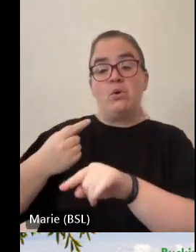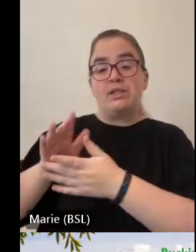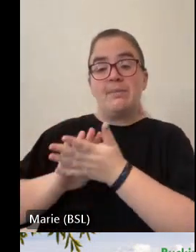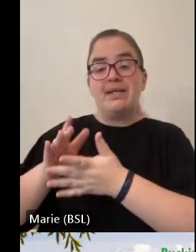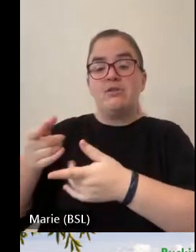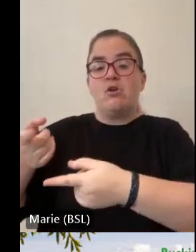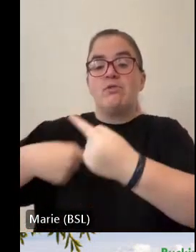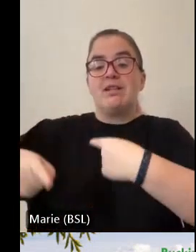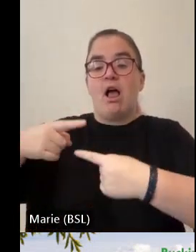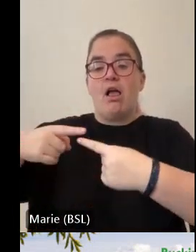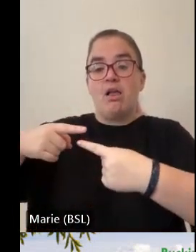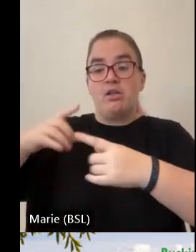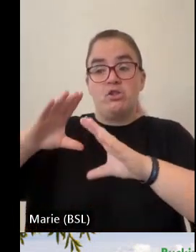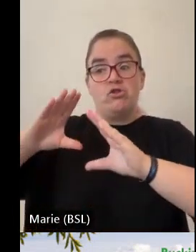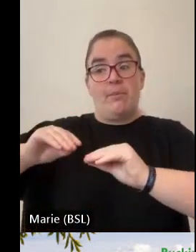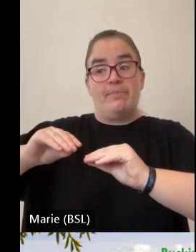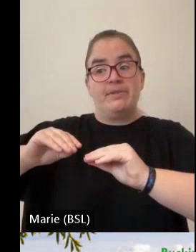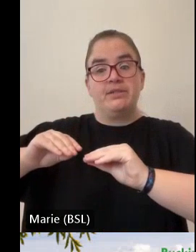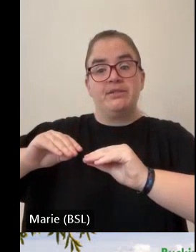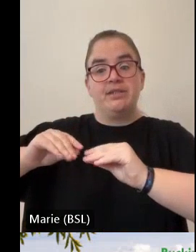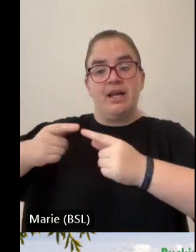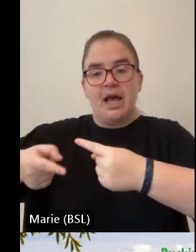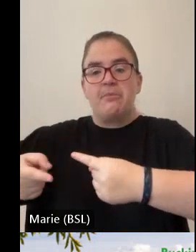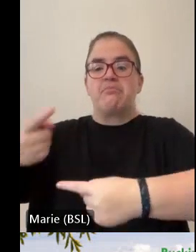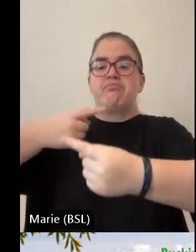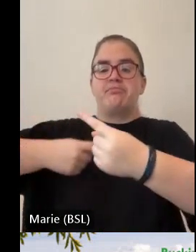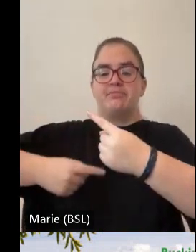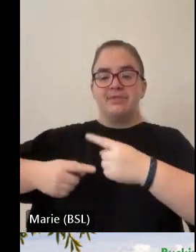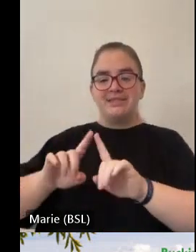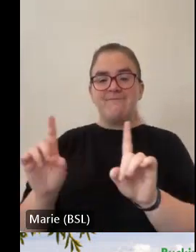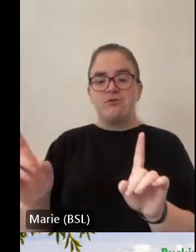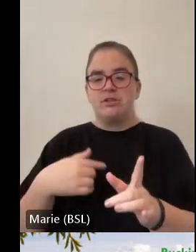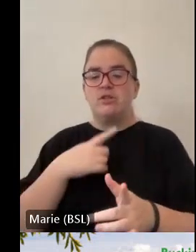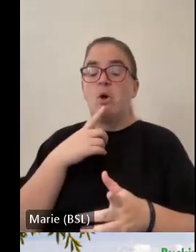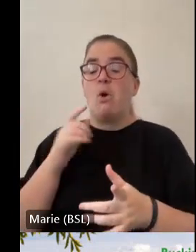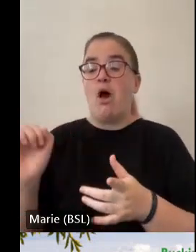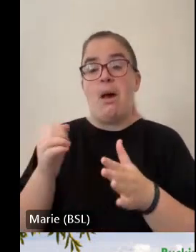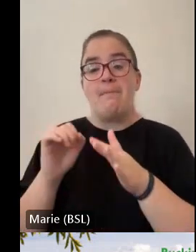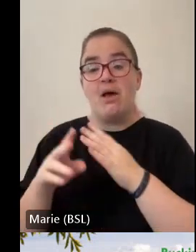reversed, she got less and less male, and as a result was safer at home.